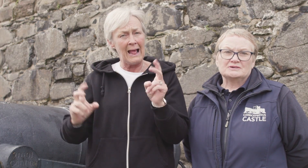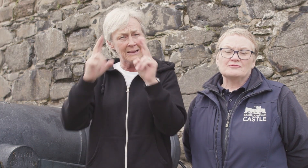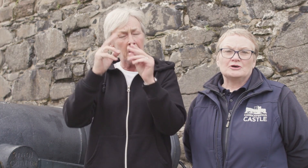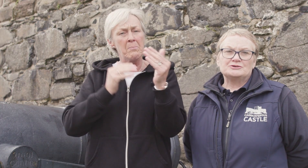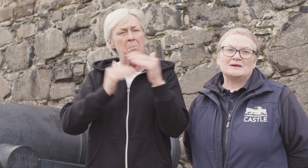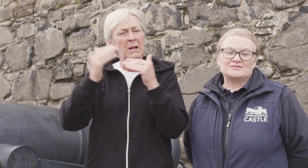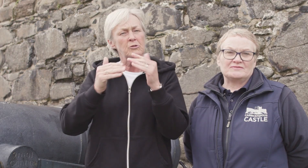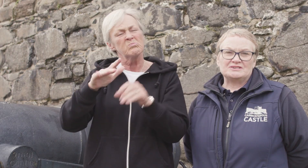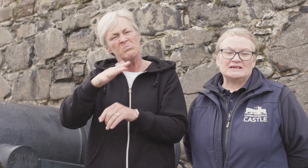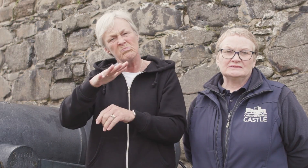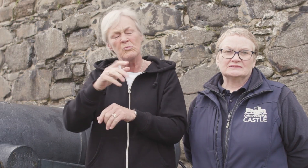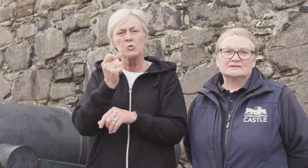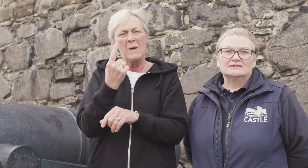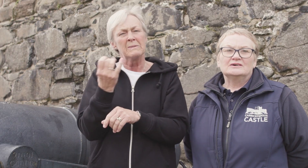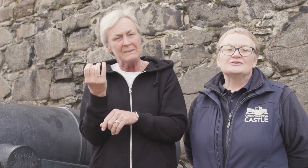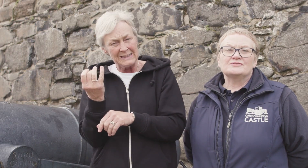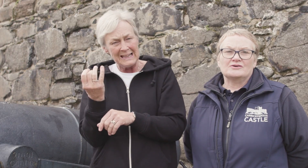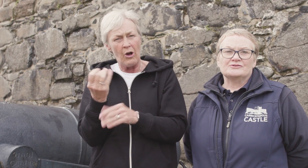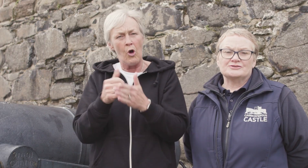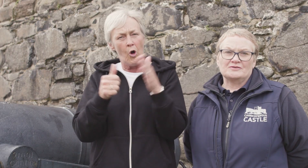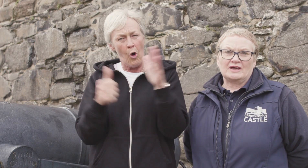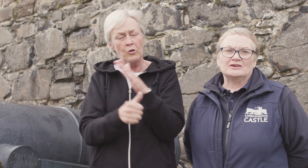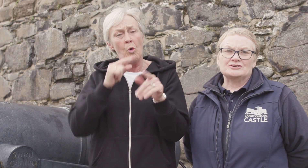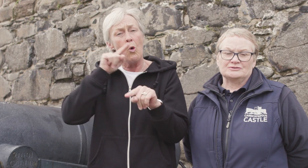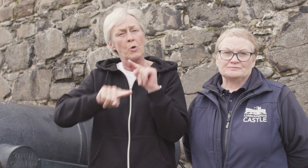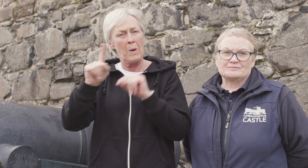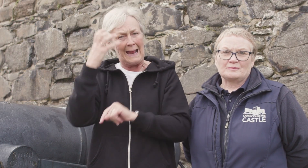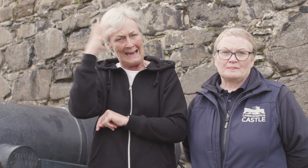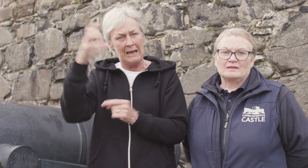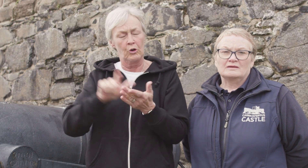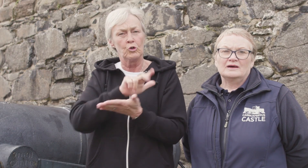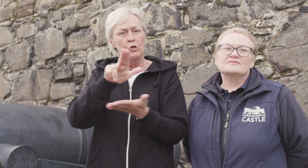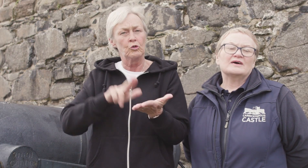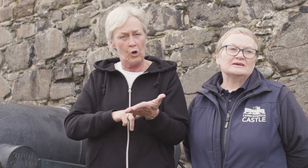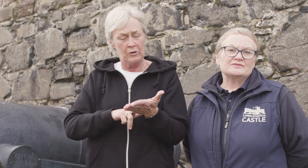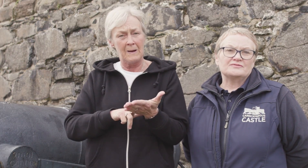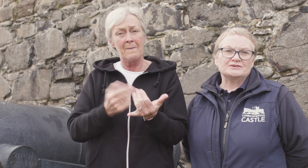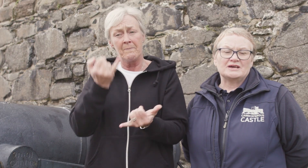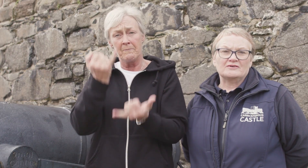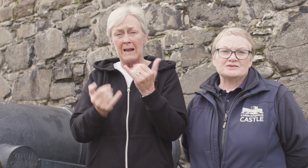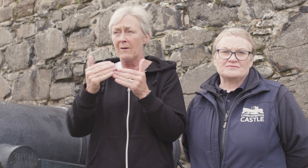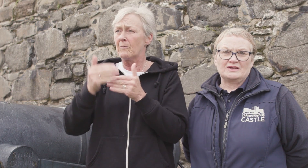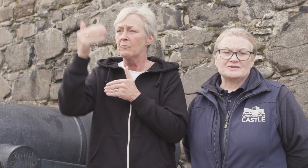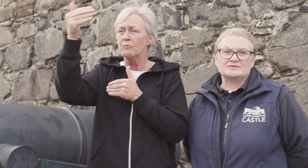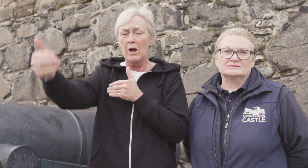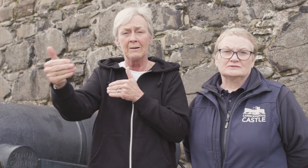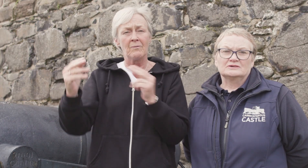around 1217 under the orders of King John. And finally, the front areas of the castle